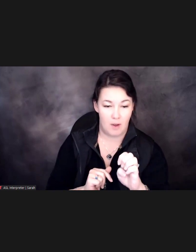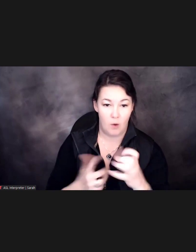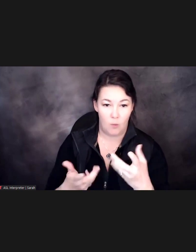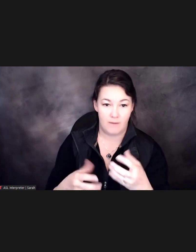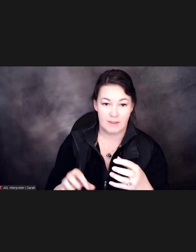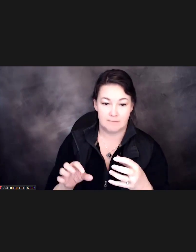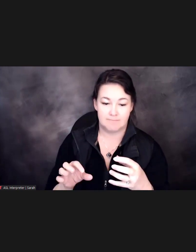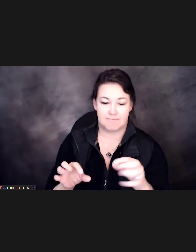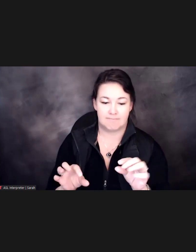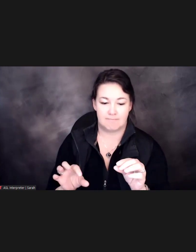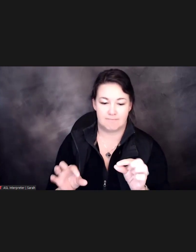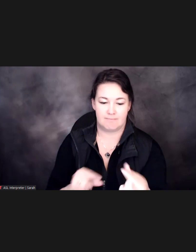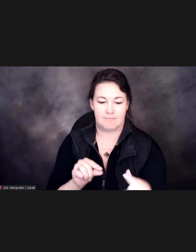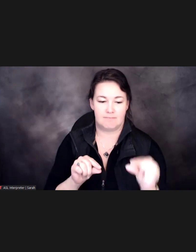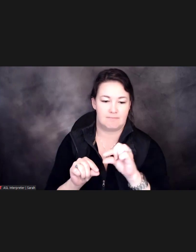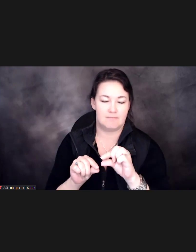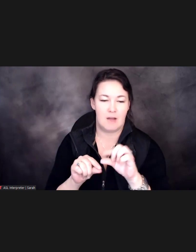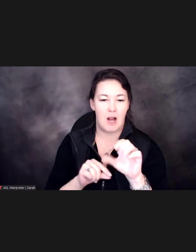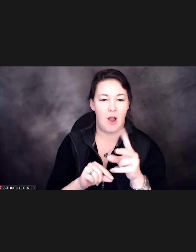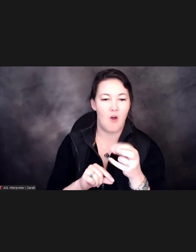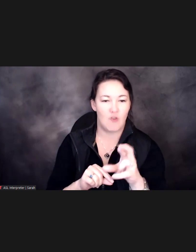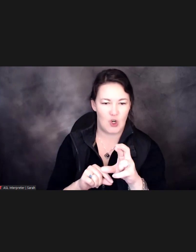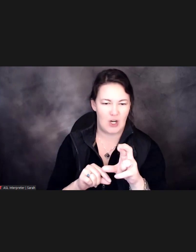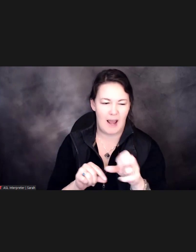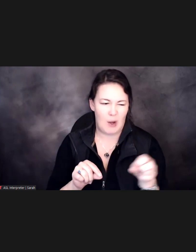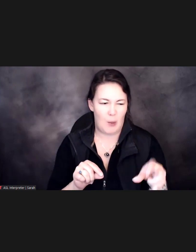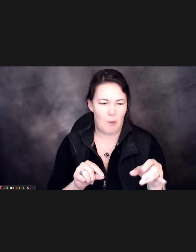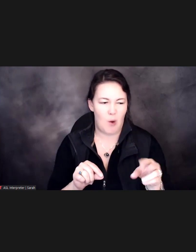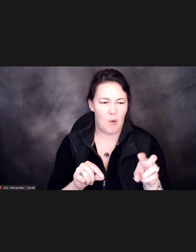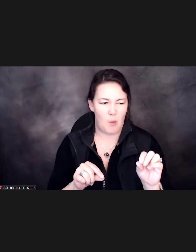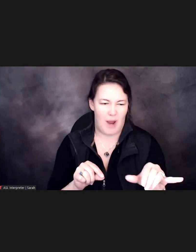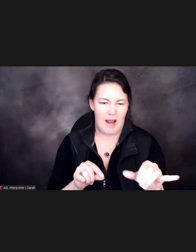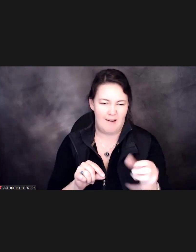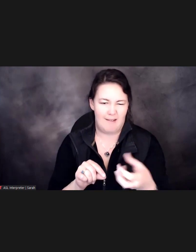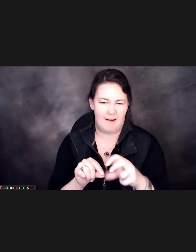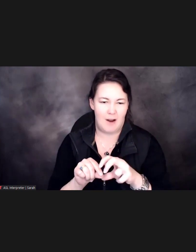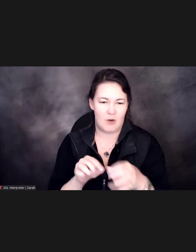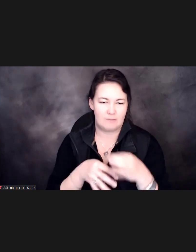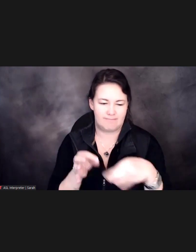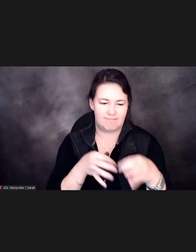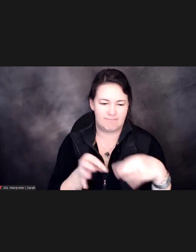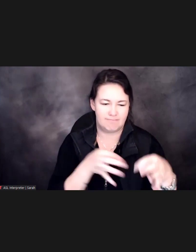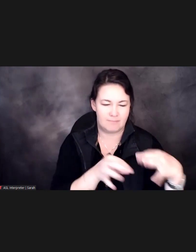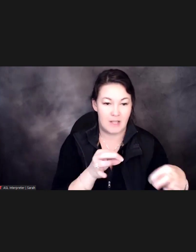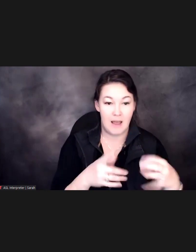disposable cover is then inserted into the ear canal, and that probe